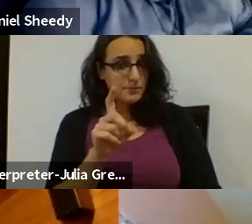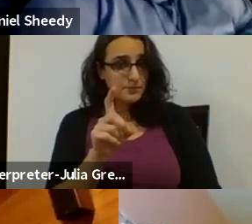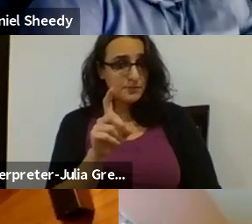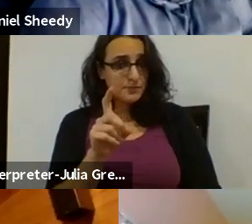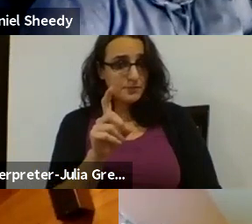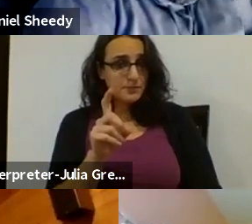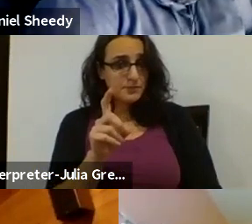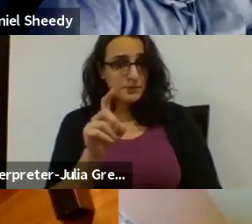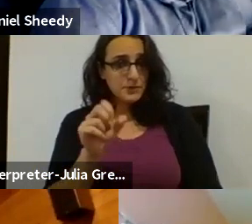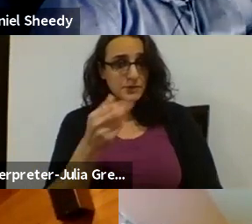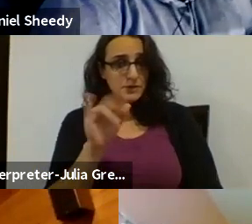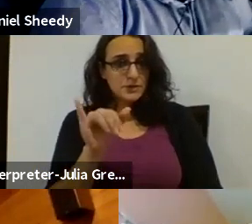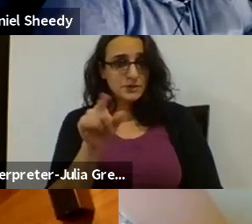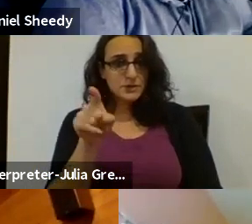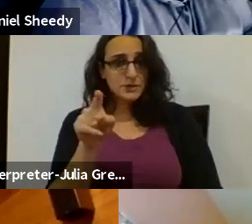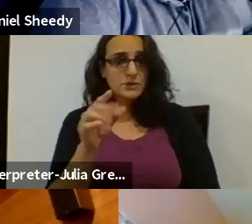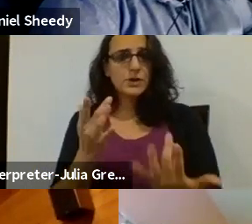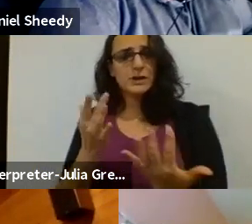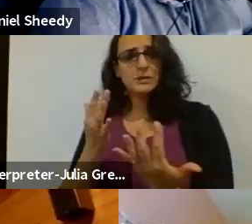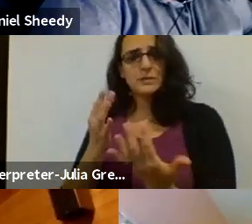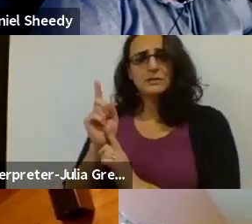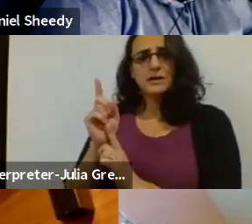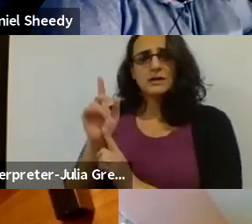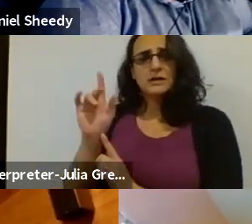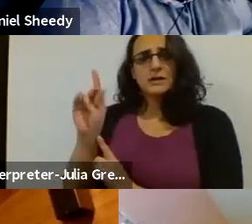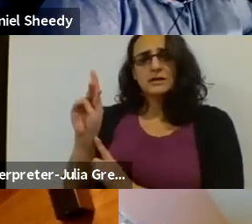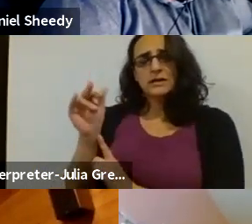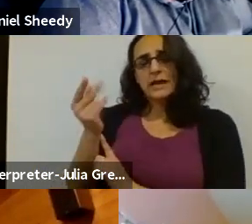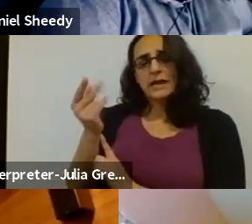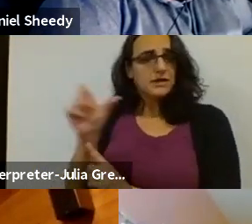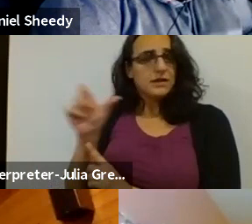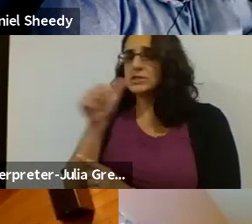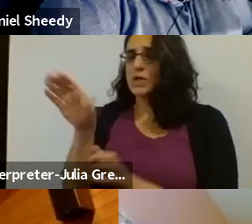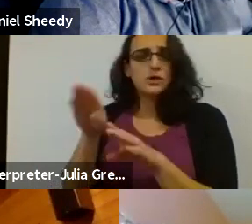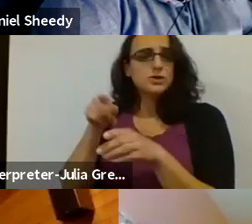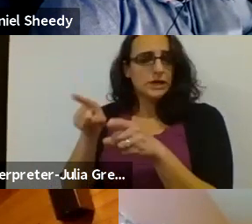Deniz Savas: Sure you're going to Sheri Cohen: So was Kathleen not at the open meeting because it just says Dan